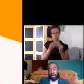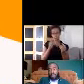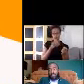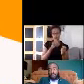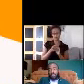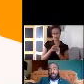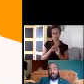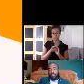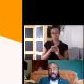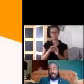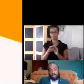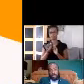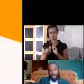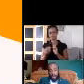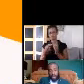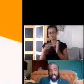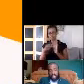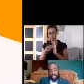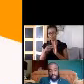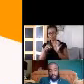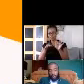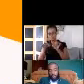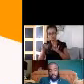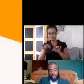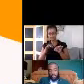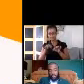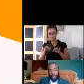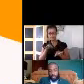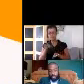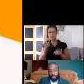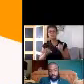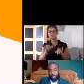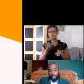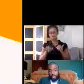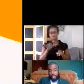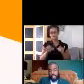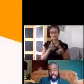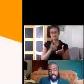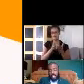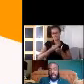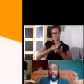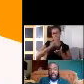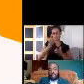So that's something that as an activity that we'll be doing throughout this process. And